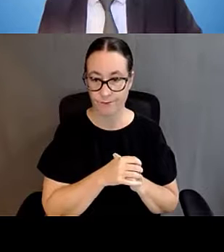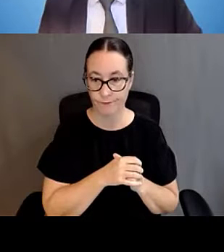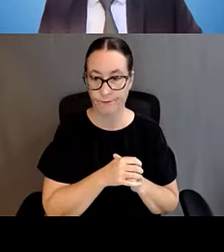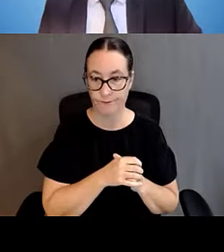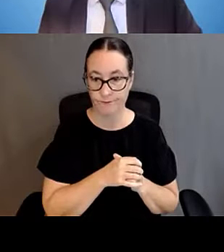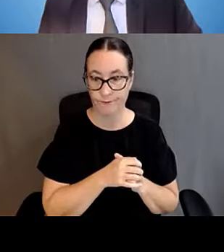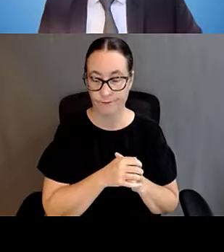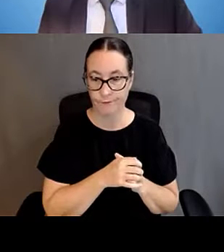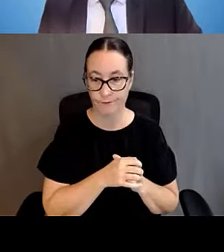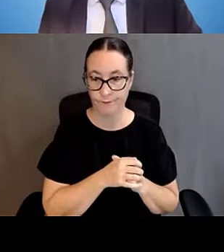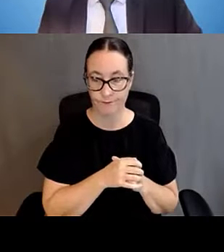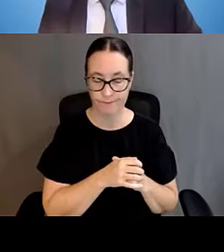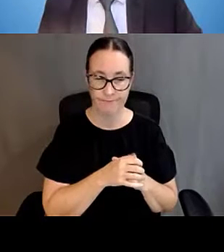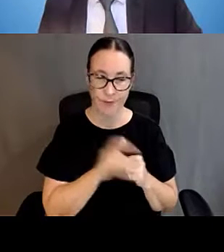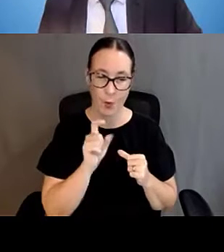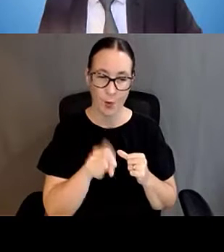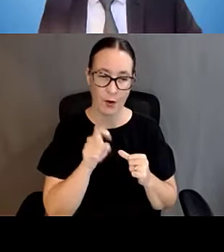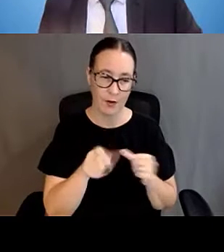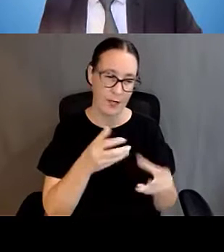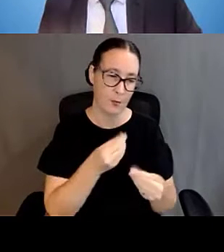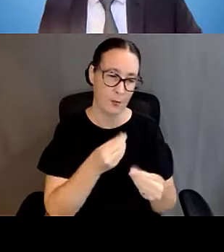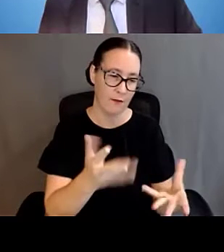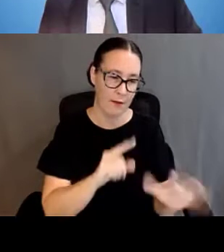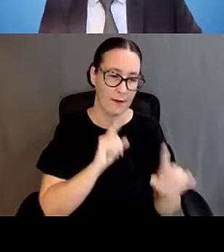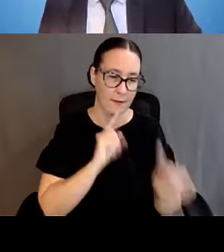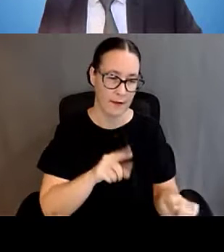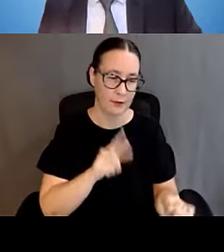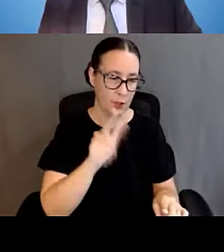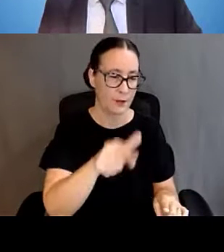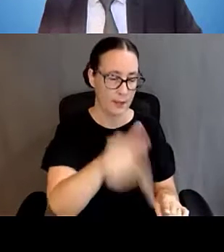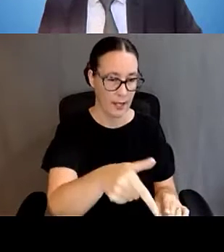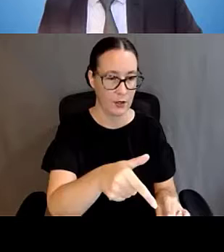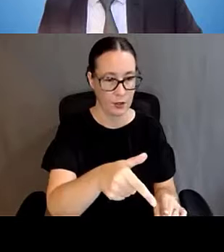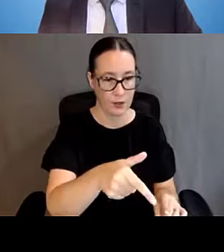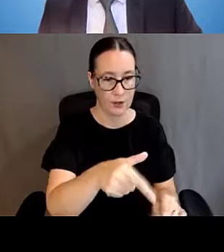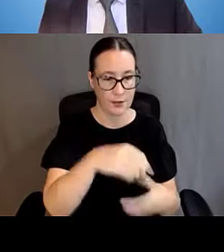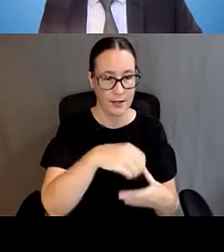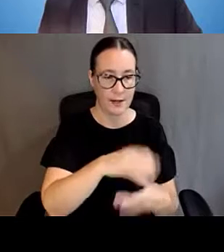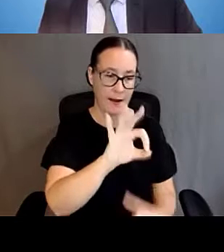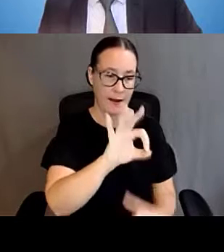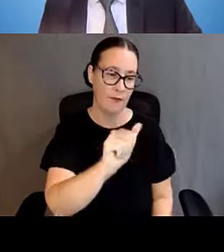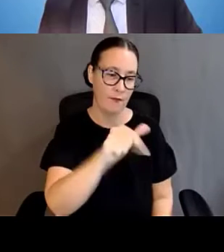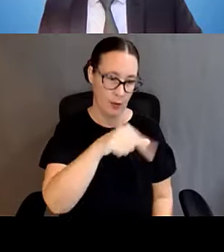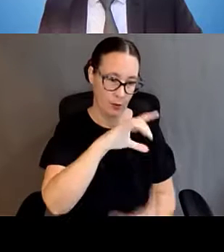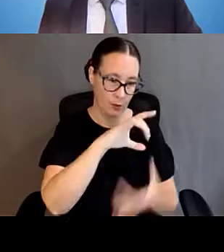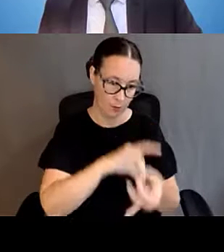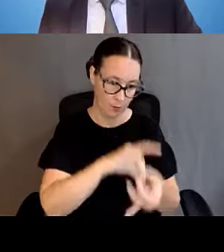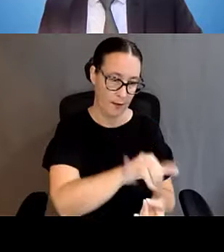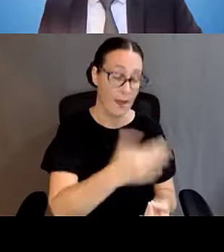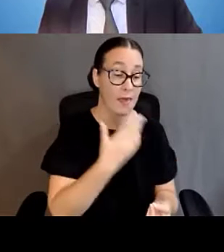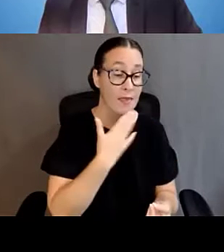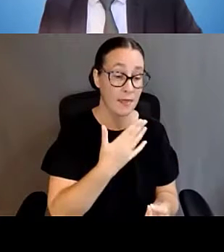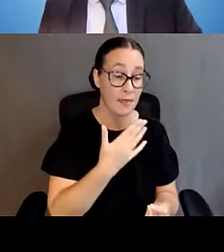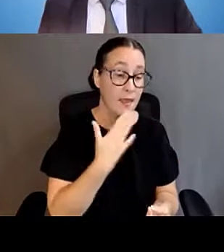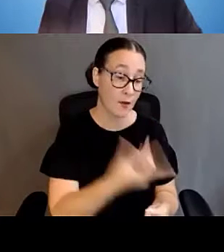and will provide an answer in our FAQs on that, so thank you for providing that question.